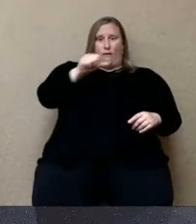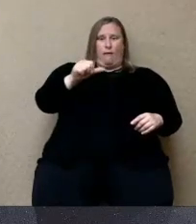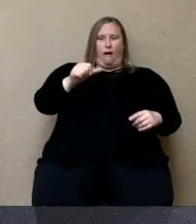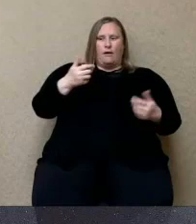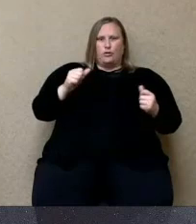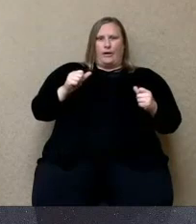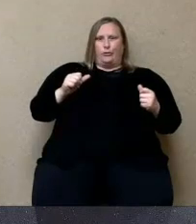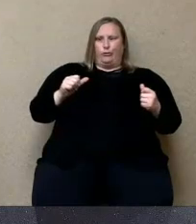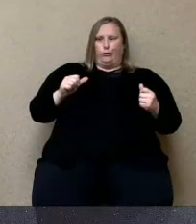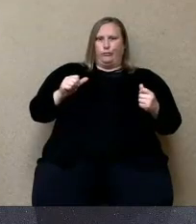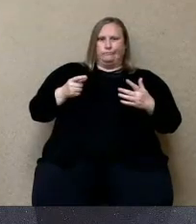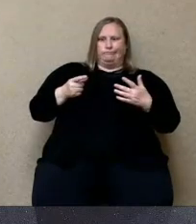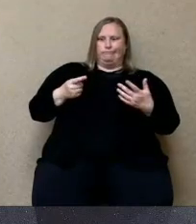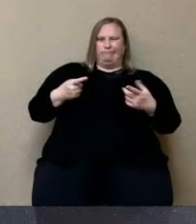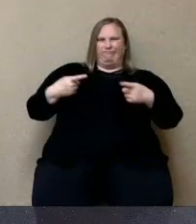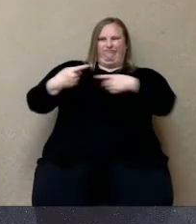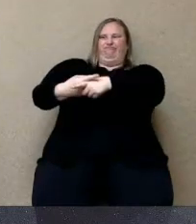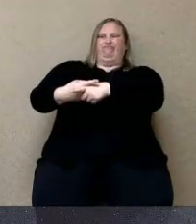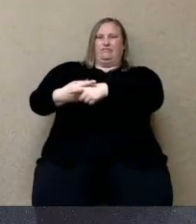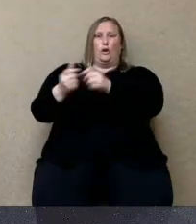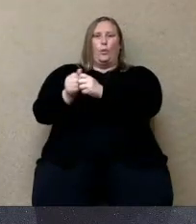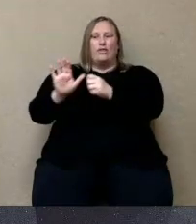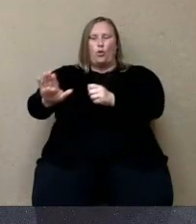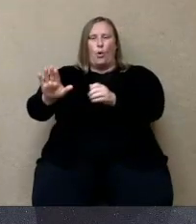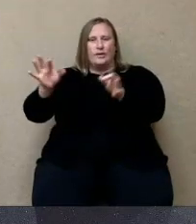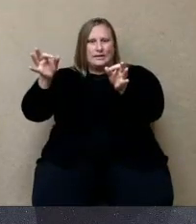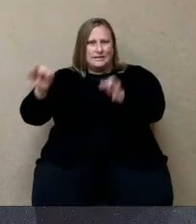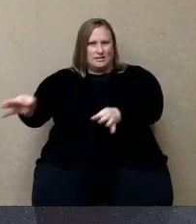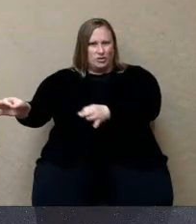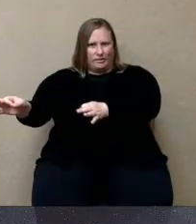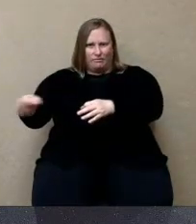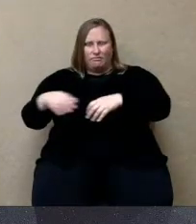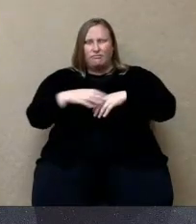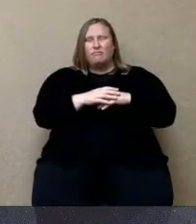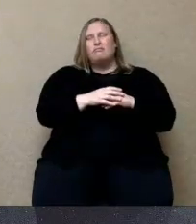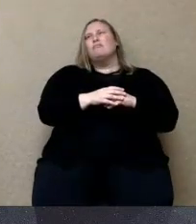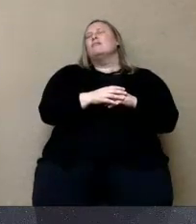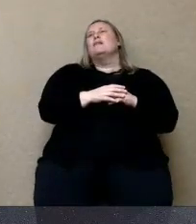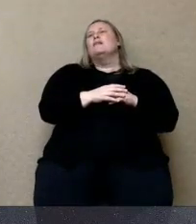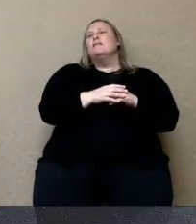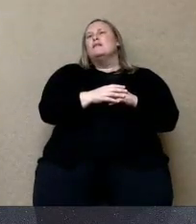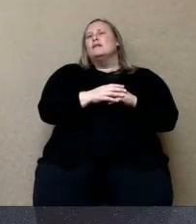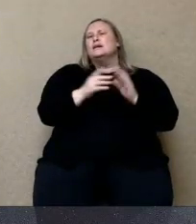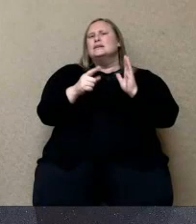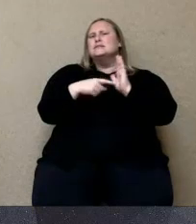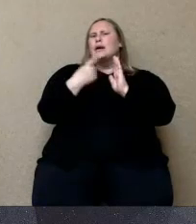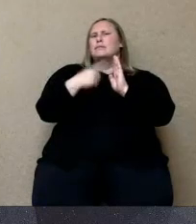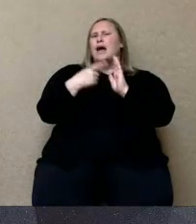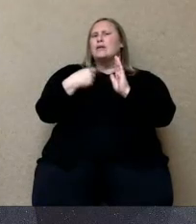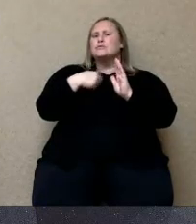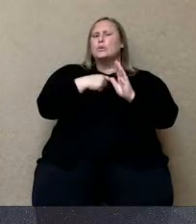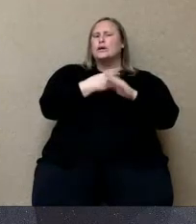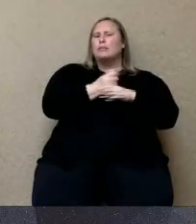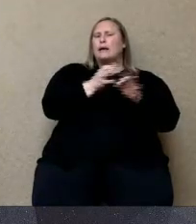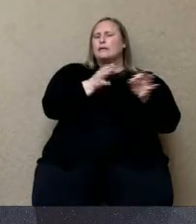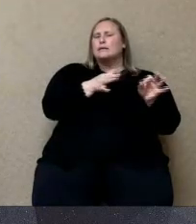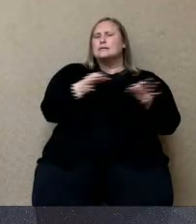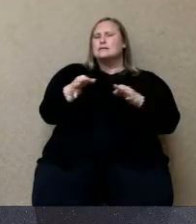and we never mean to step on toes, but sometimes when we're making decisions about the systems we're recommending,